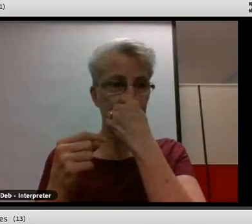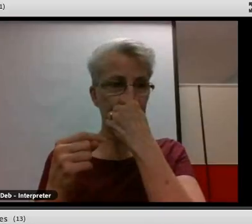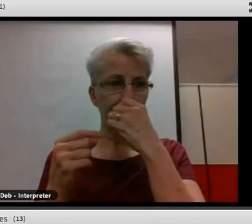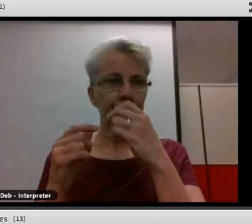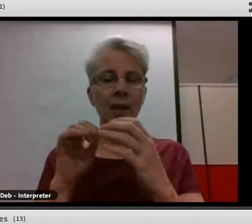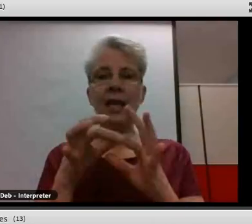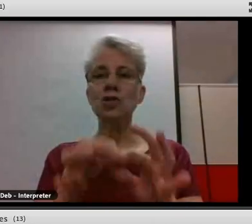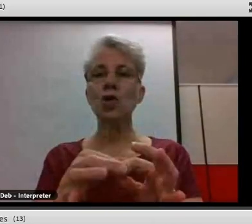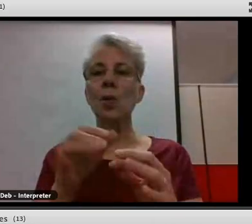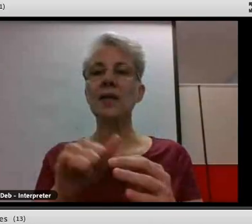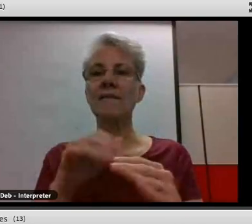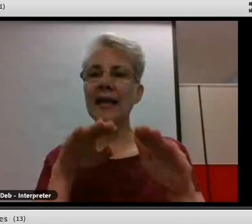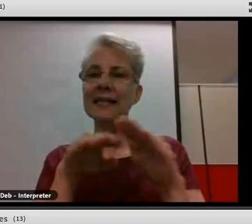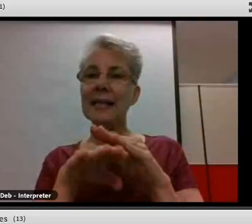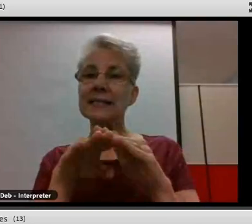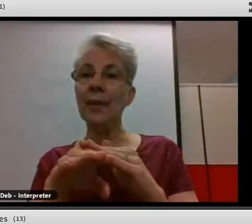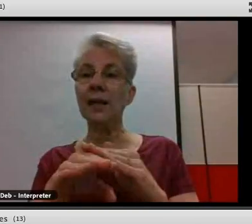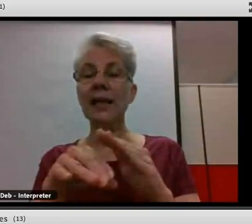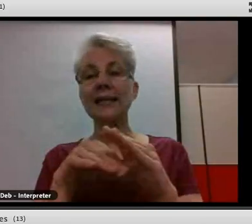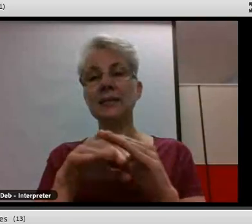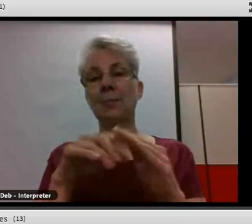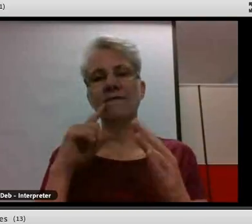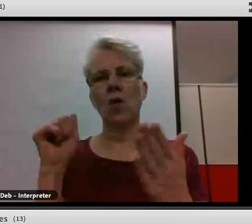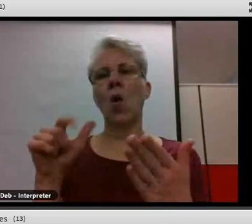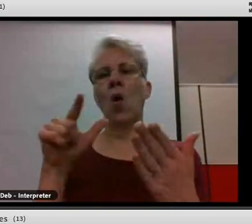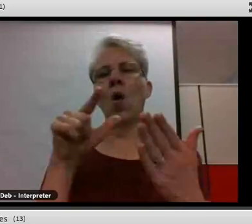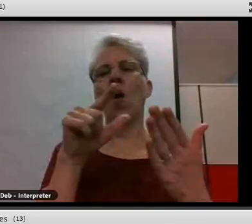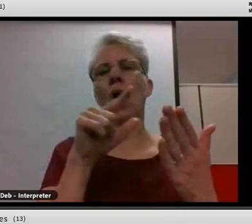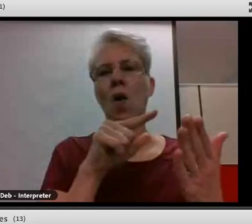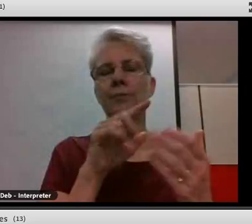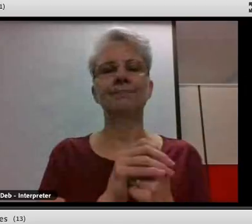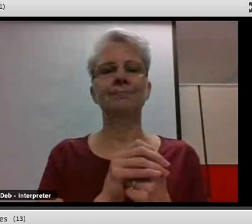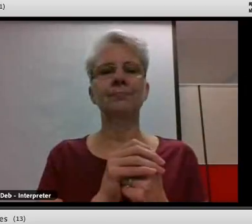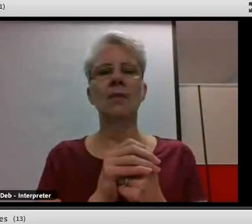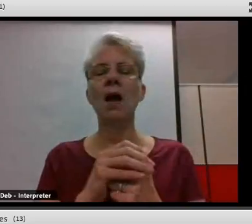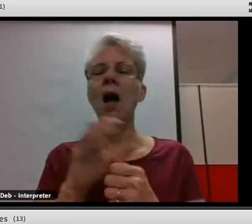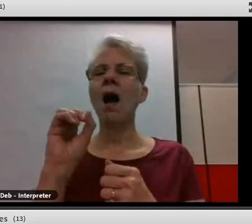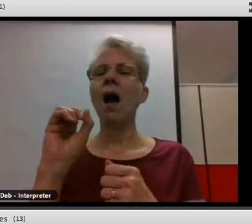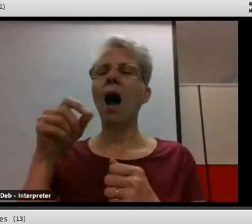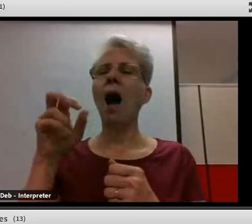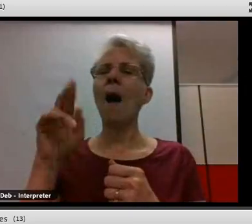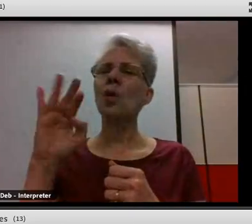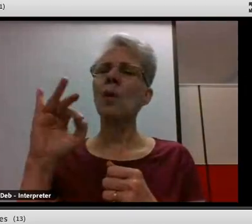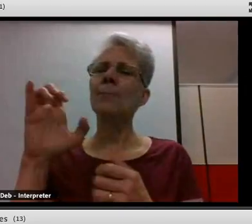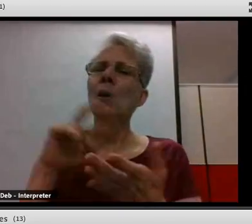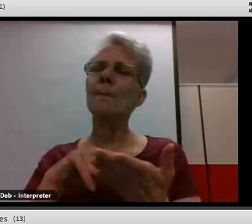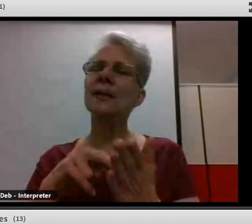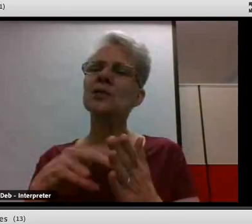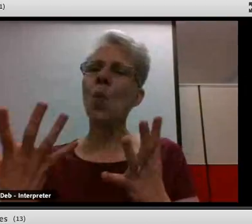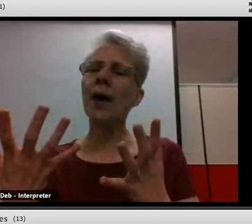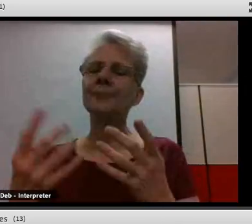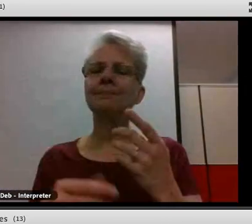I need to go back and fix it for people with disabilities." Again, people just assume that everything is great.